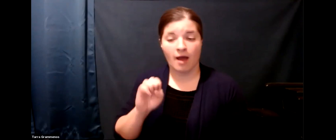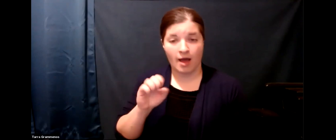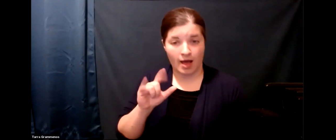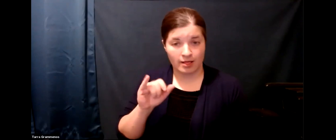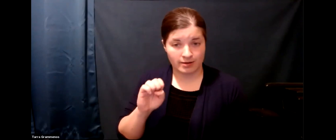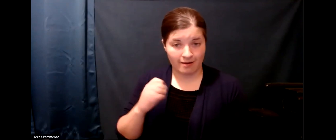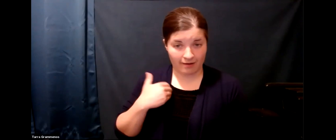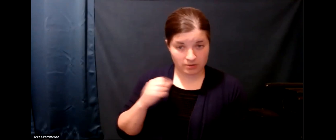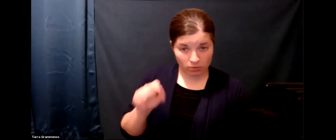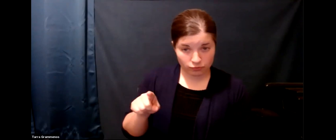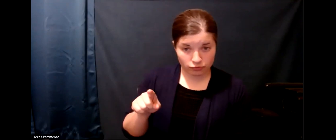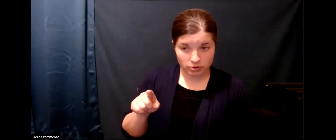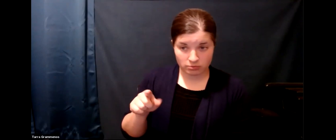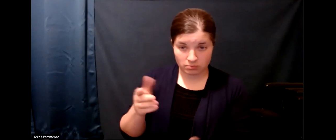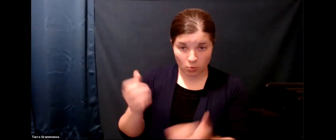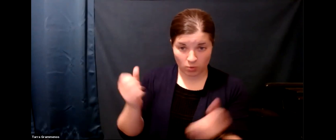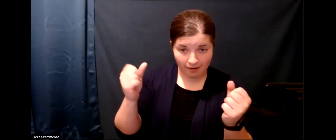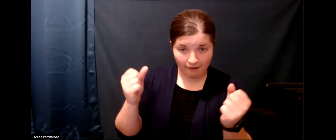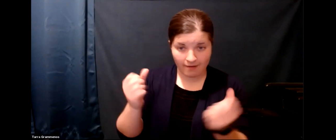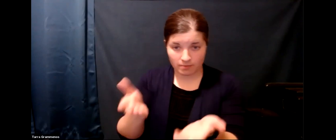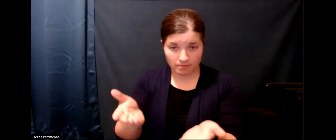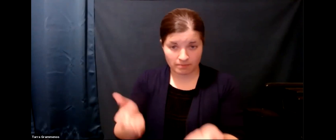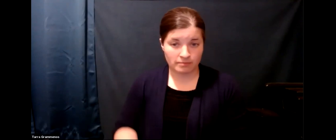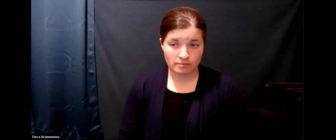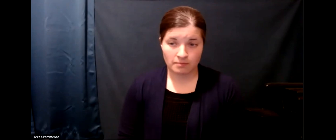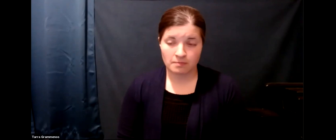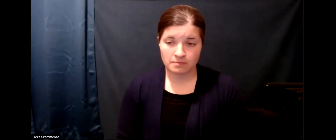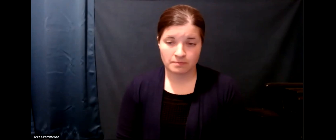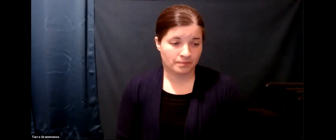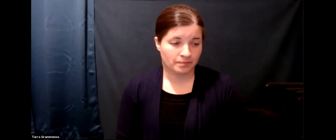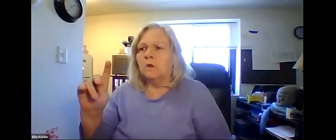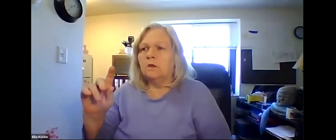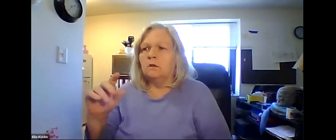If you'd like to sign it, please.